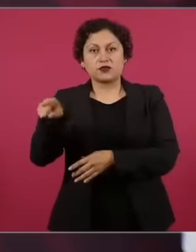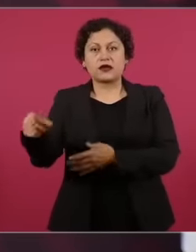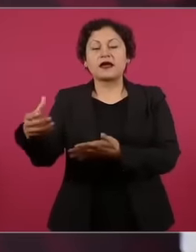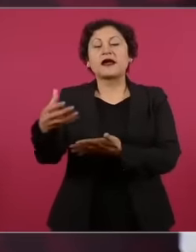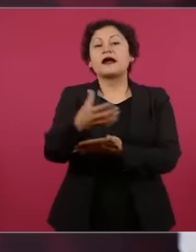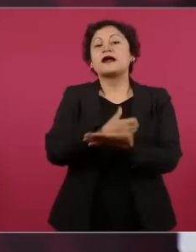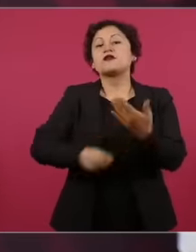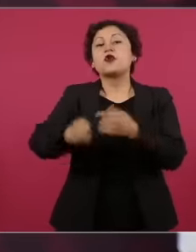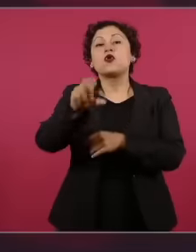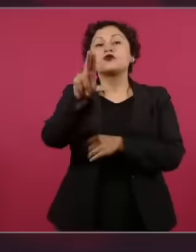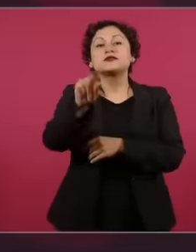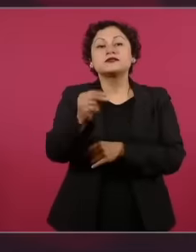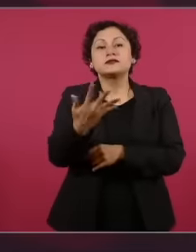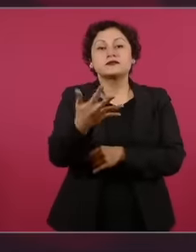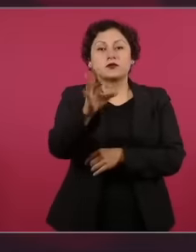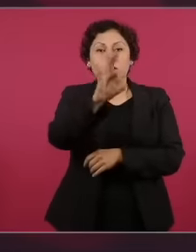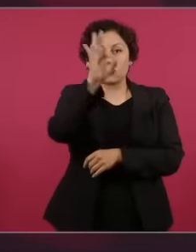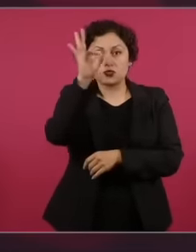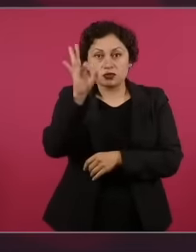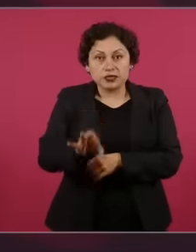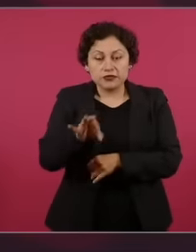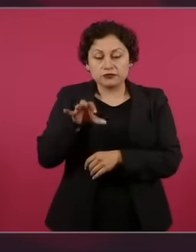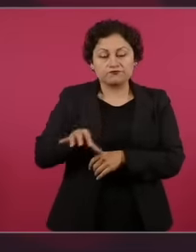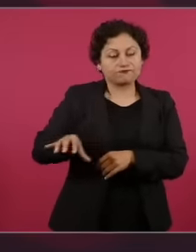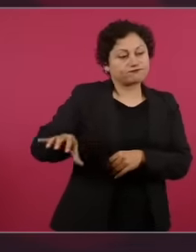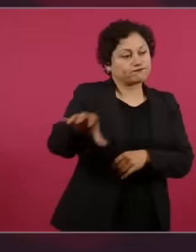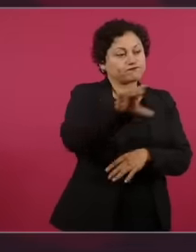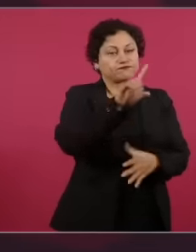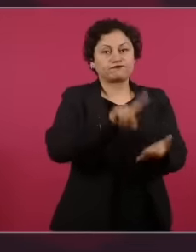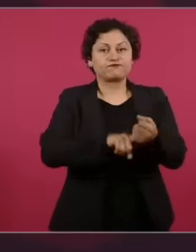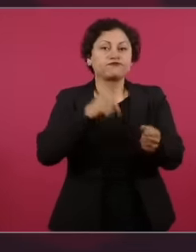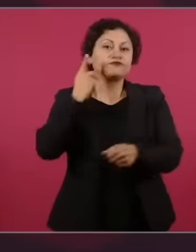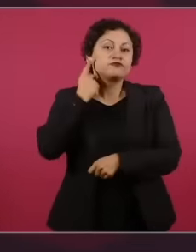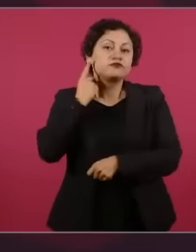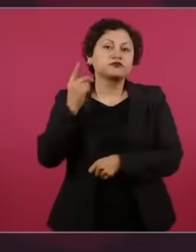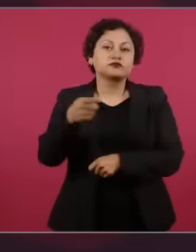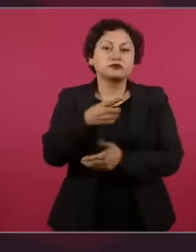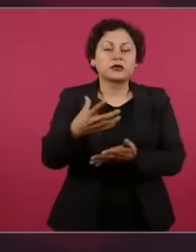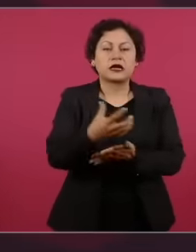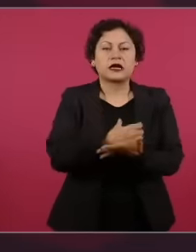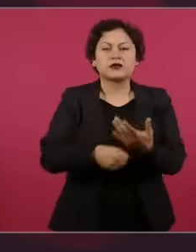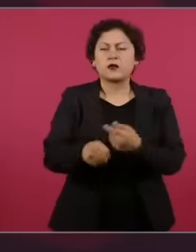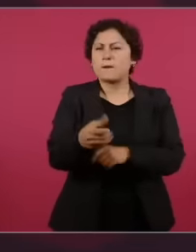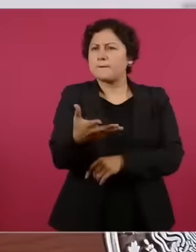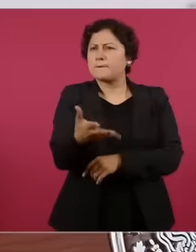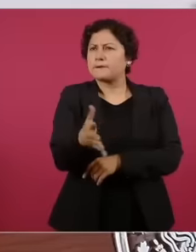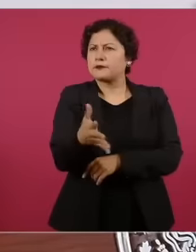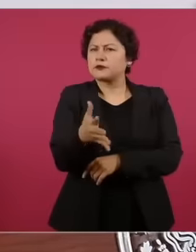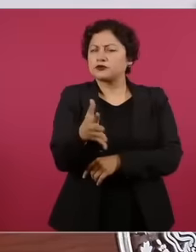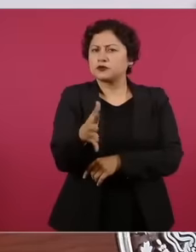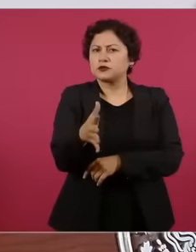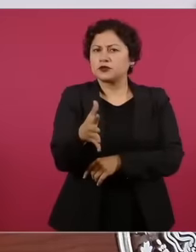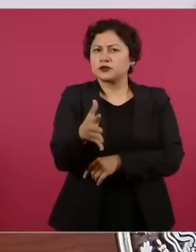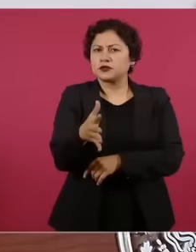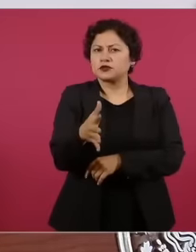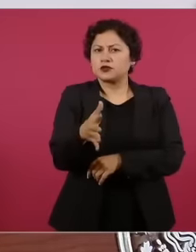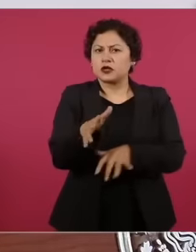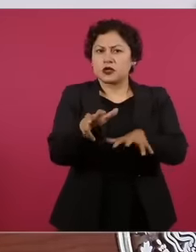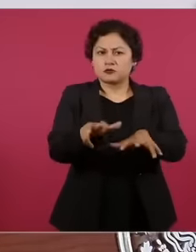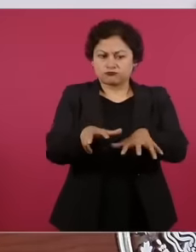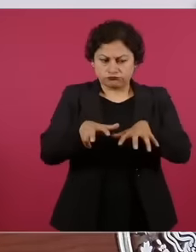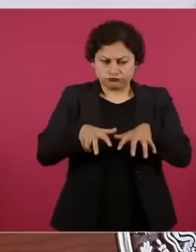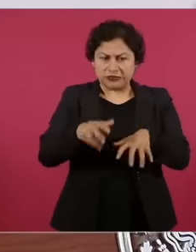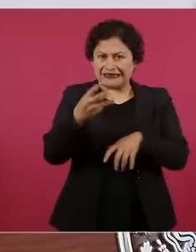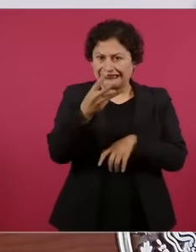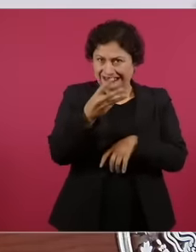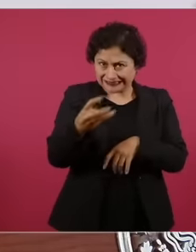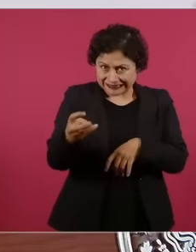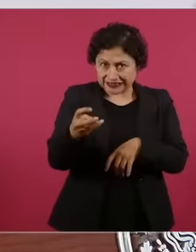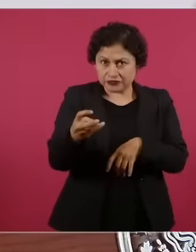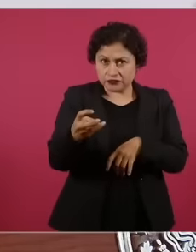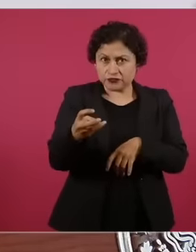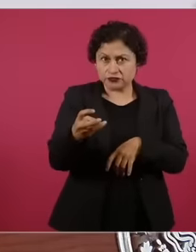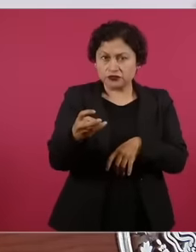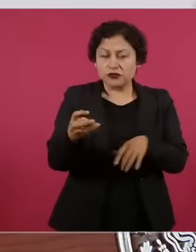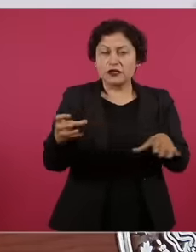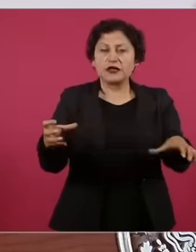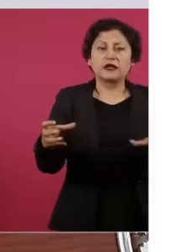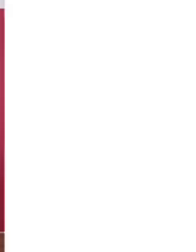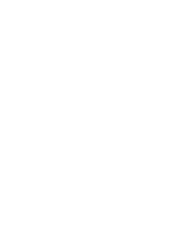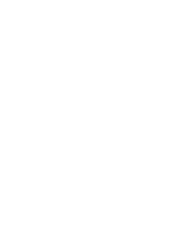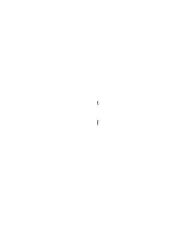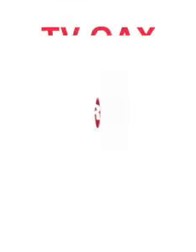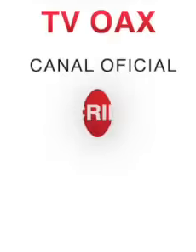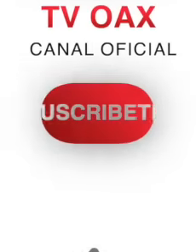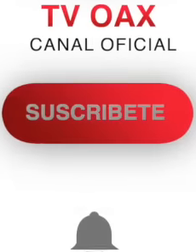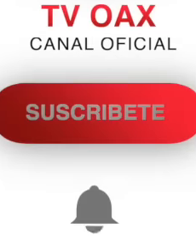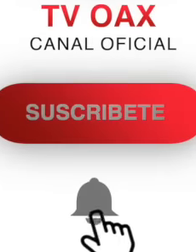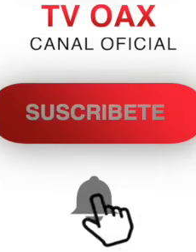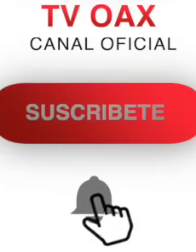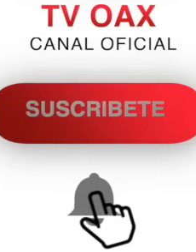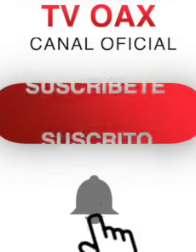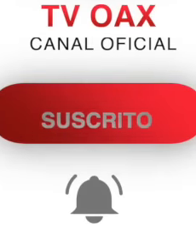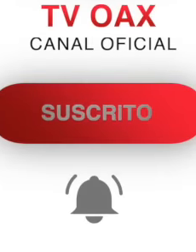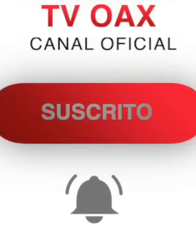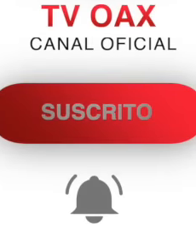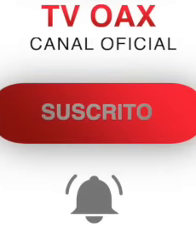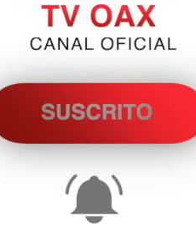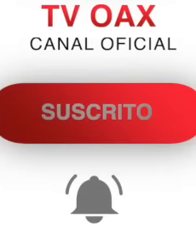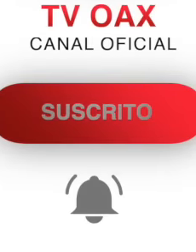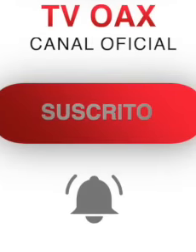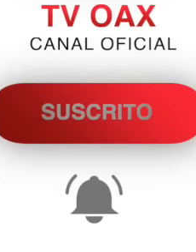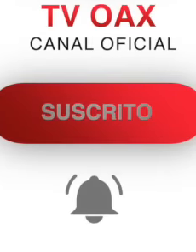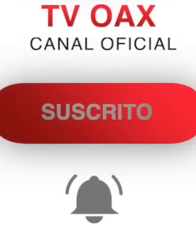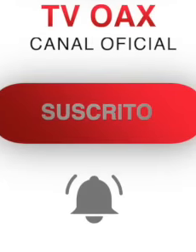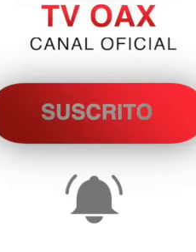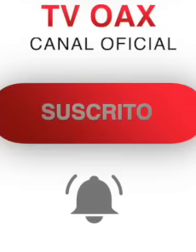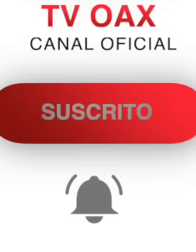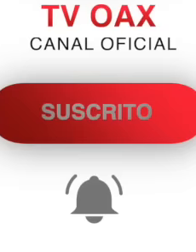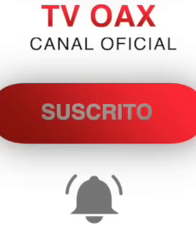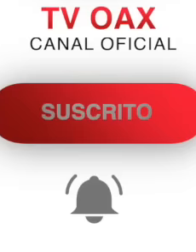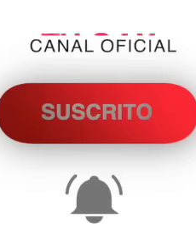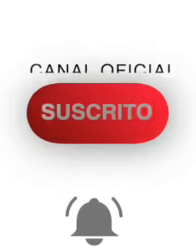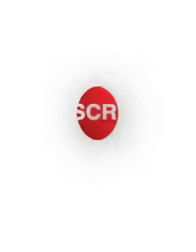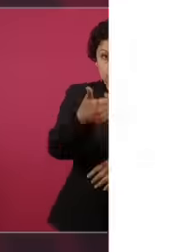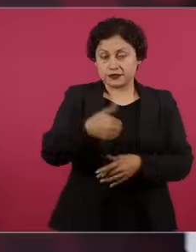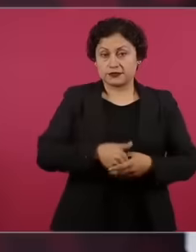country's districts, like 200 of the 300. How many 256 256